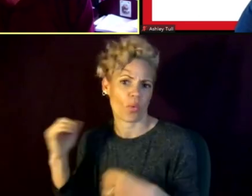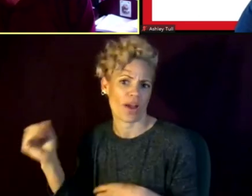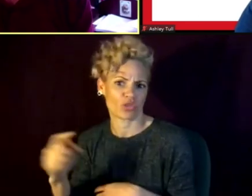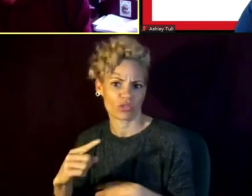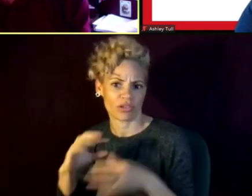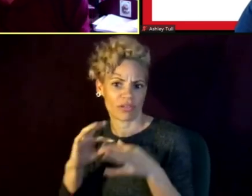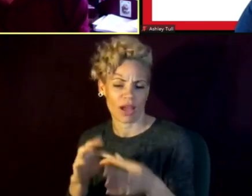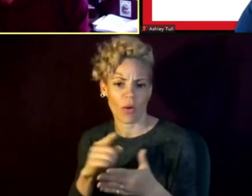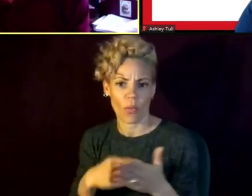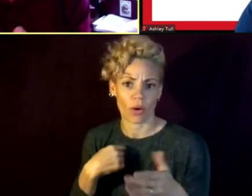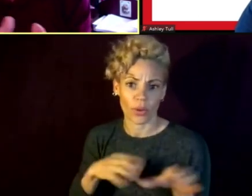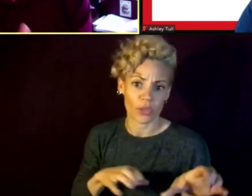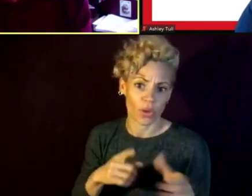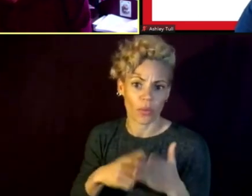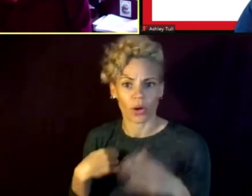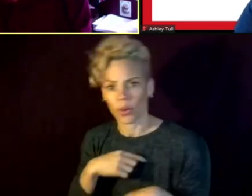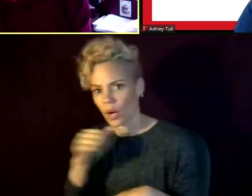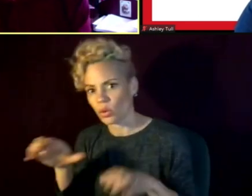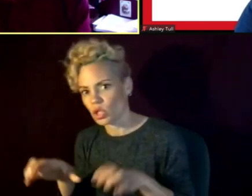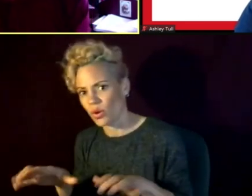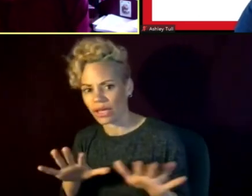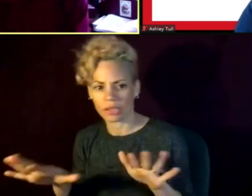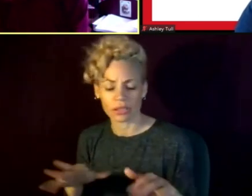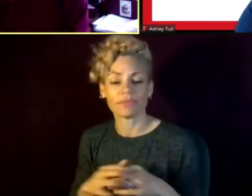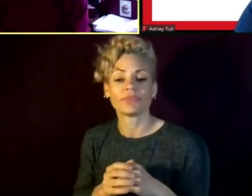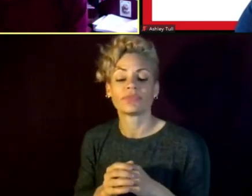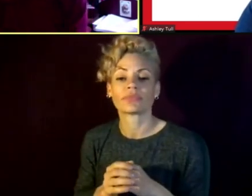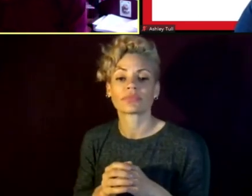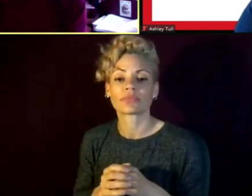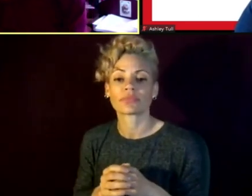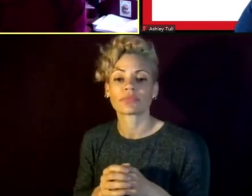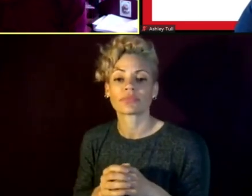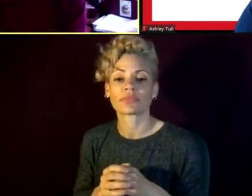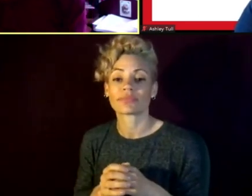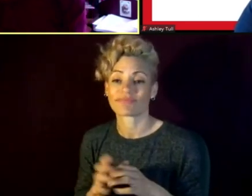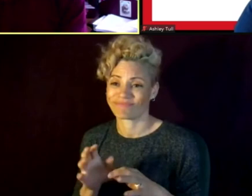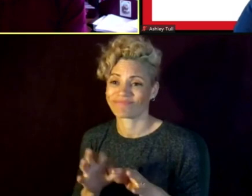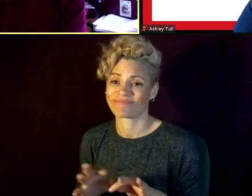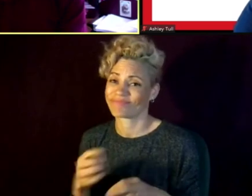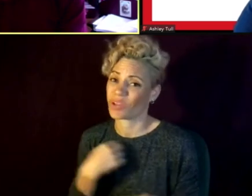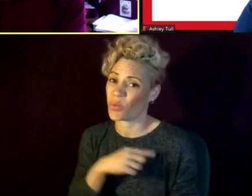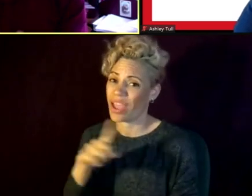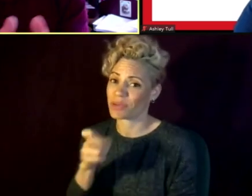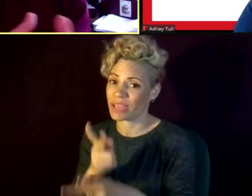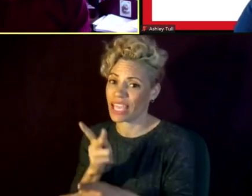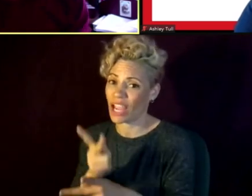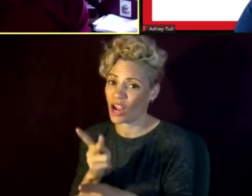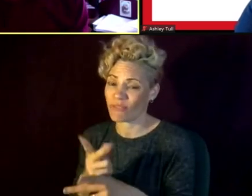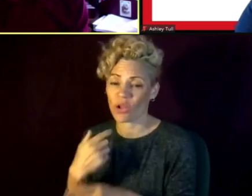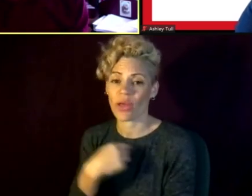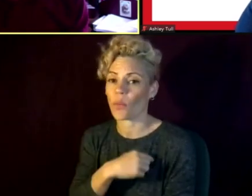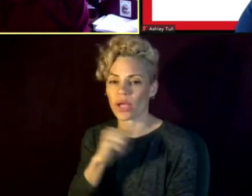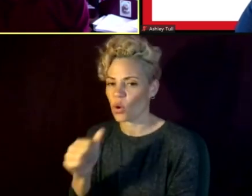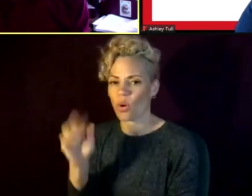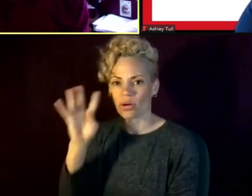I think that we gotta be careful of, is that we don't use an excuse not to do something